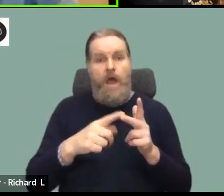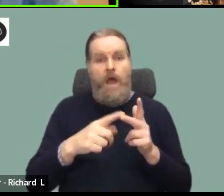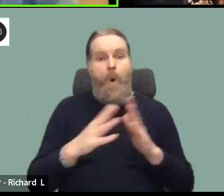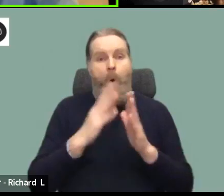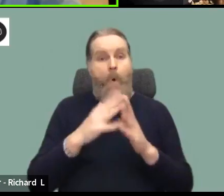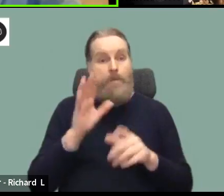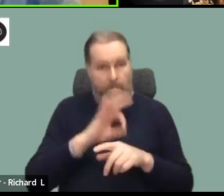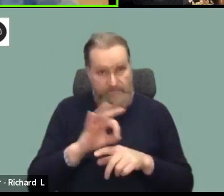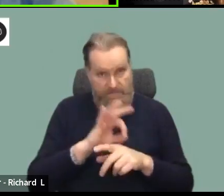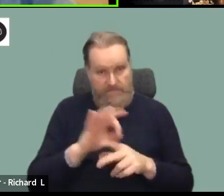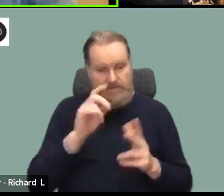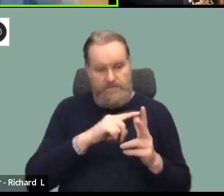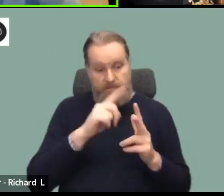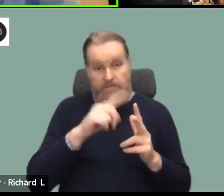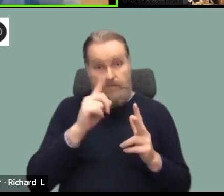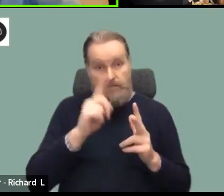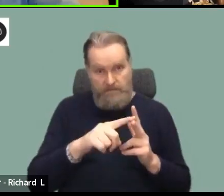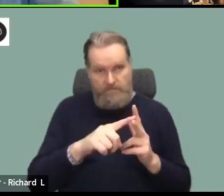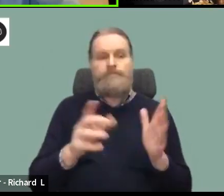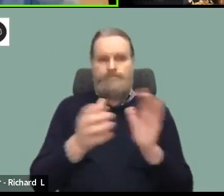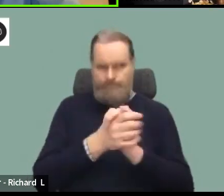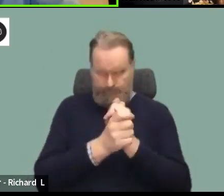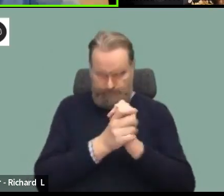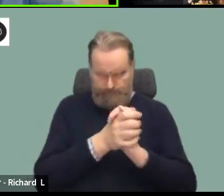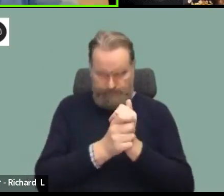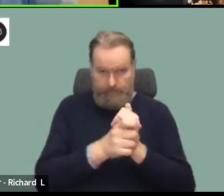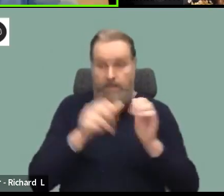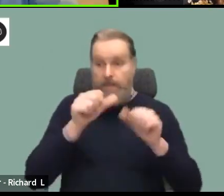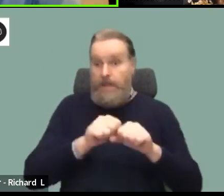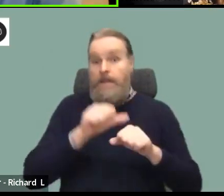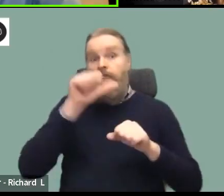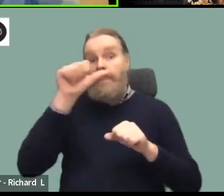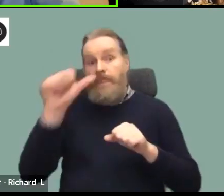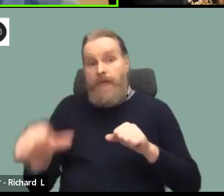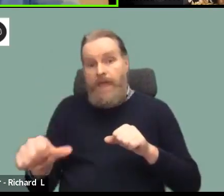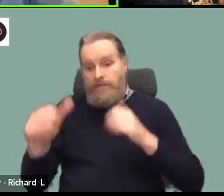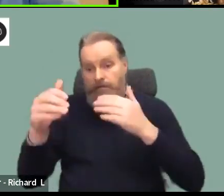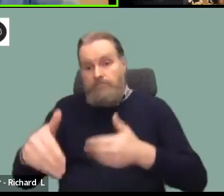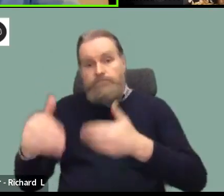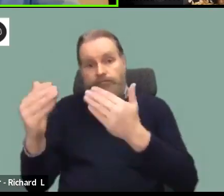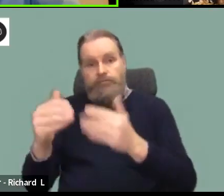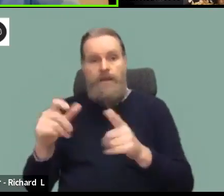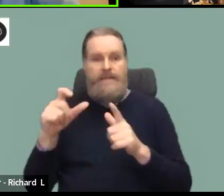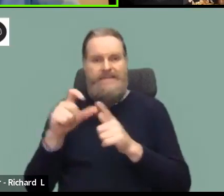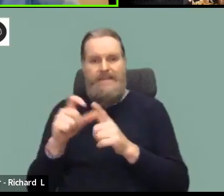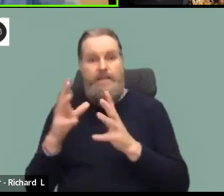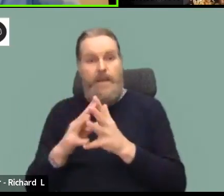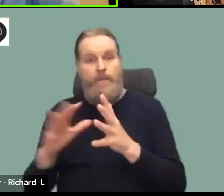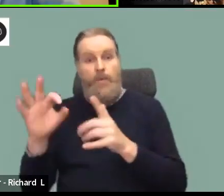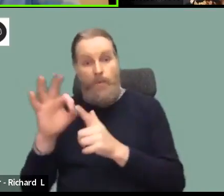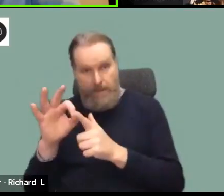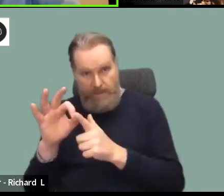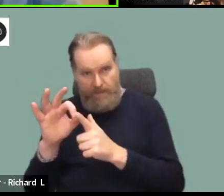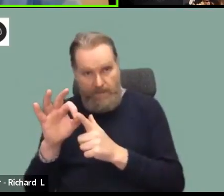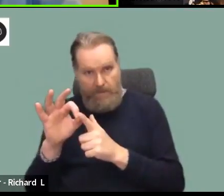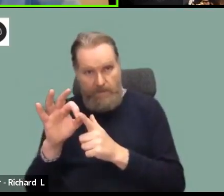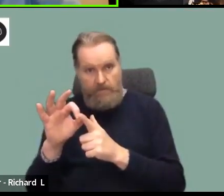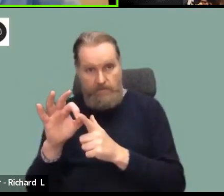already in discussions now but ut the next wave of action the next wave of action, and I can say. tonight onight that that will it onight that that will be including me onight that that will be including members in the DWP in